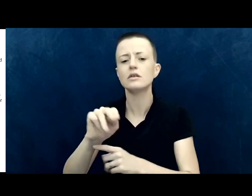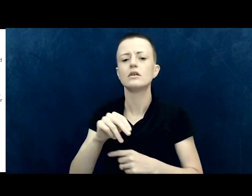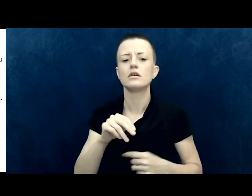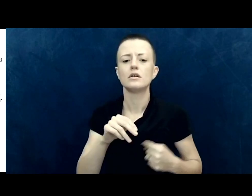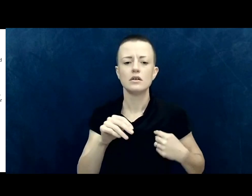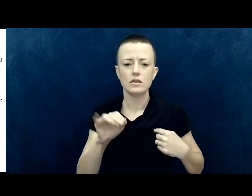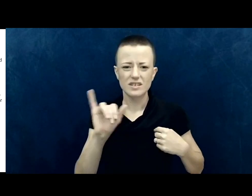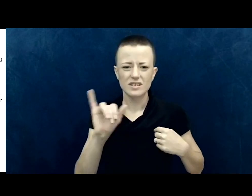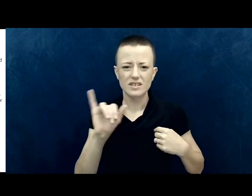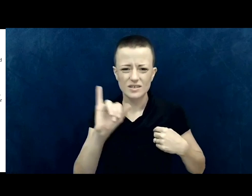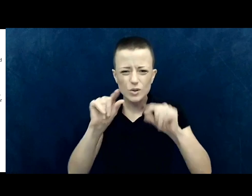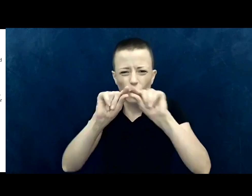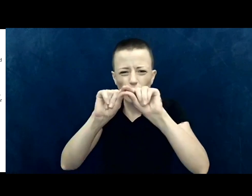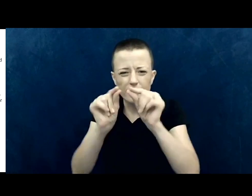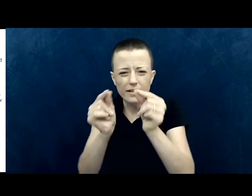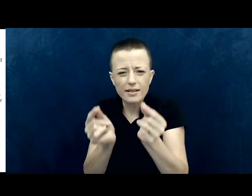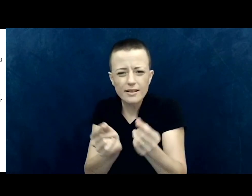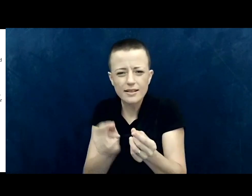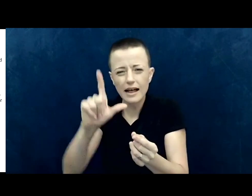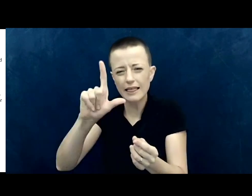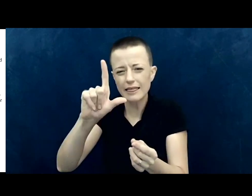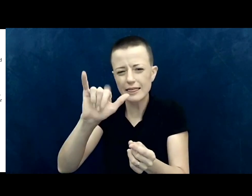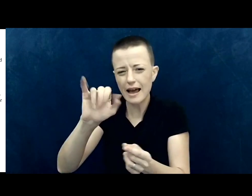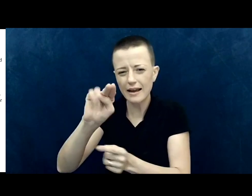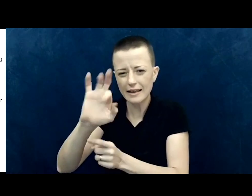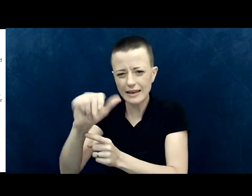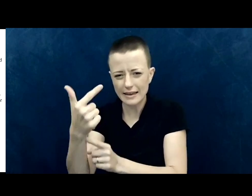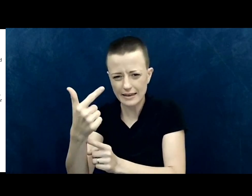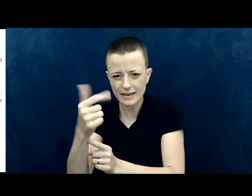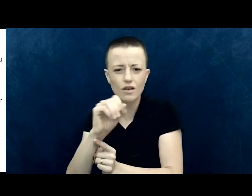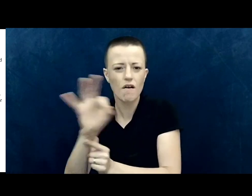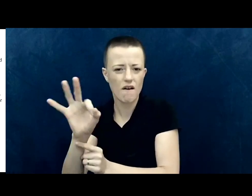that have occurred with COVID-19 vaccines for teens and young adults.